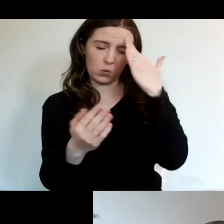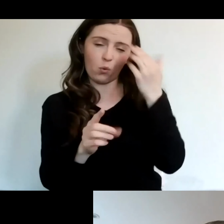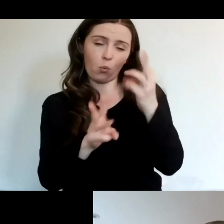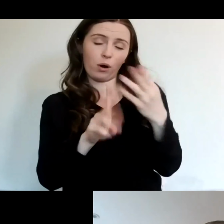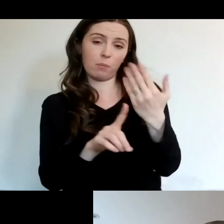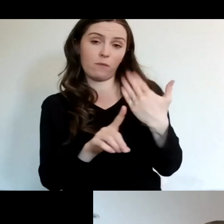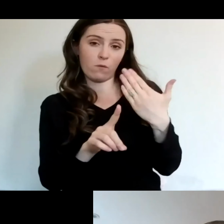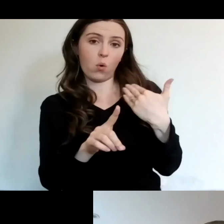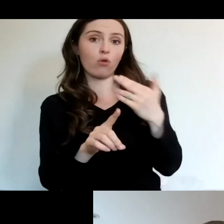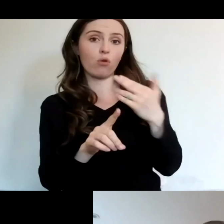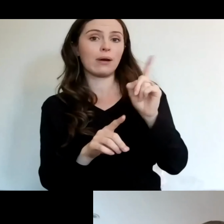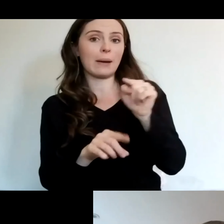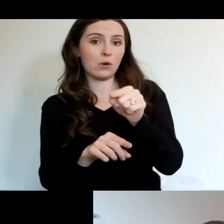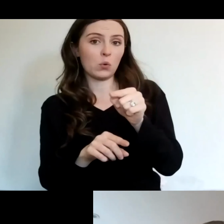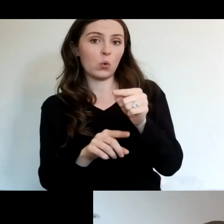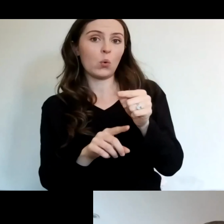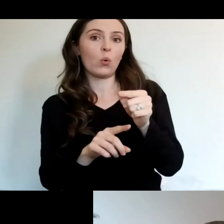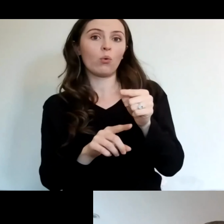and we've recommended you to do access audits